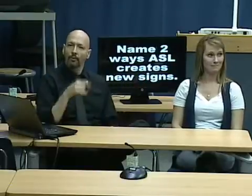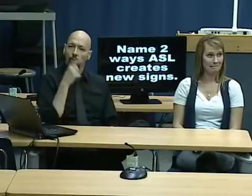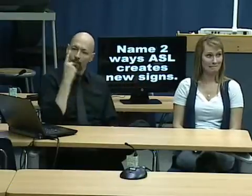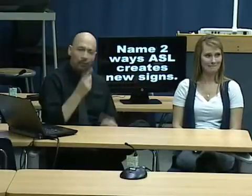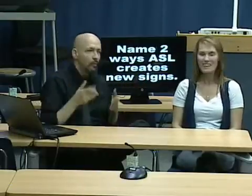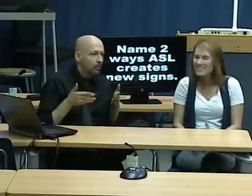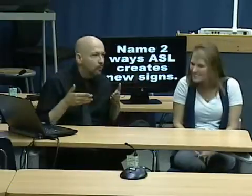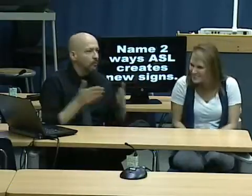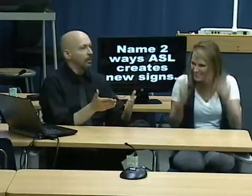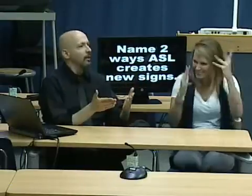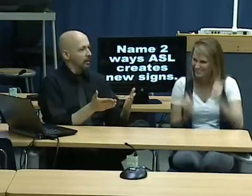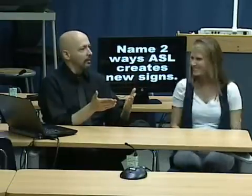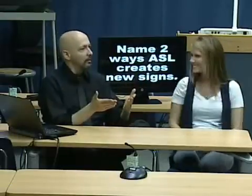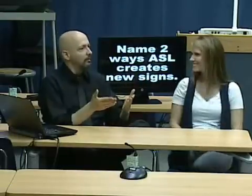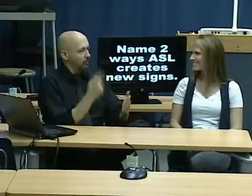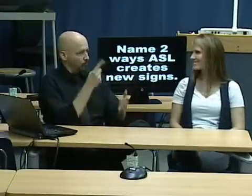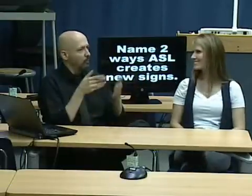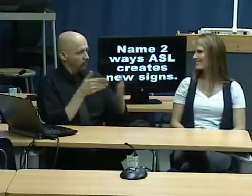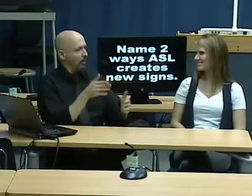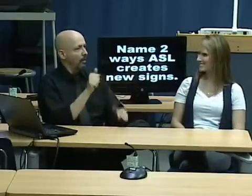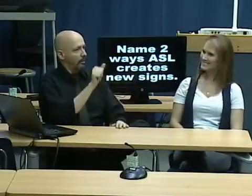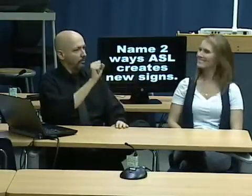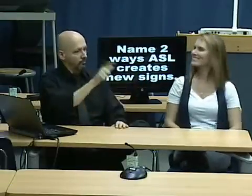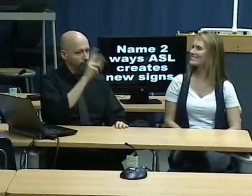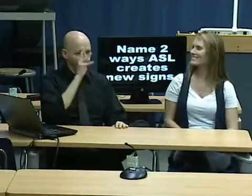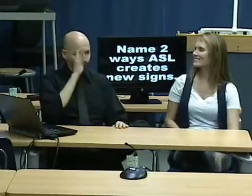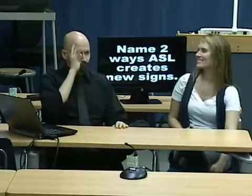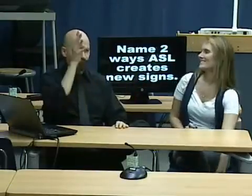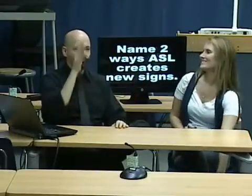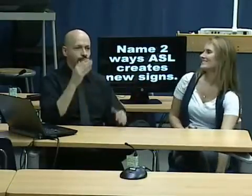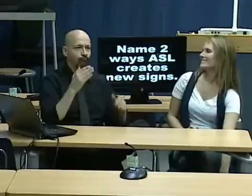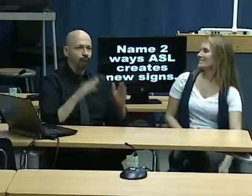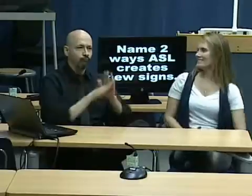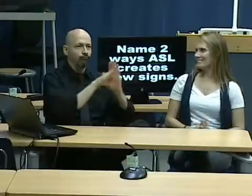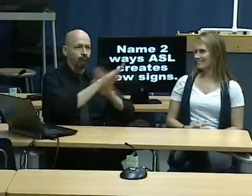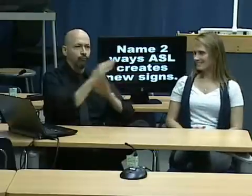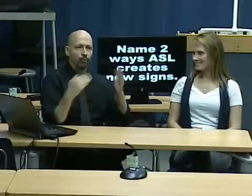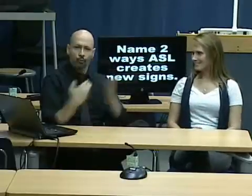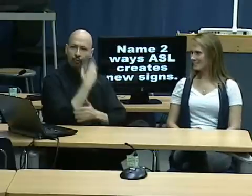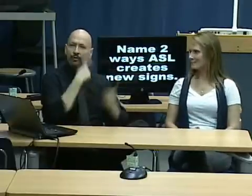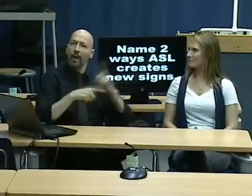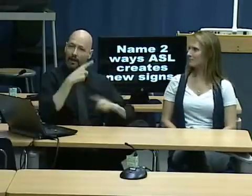That is one way ASL invents or develops new signs.